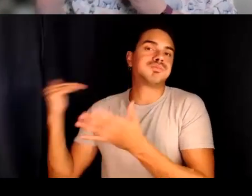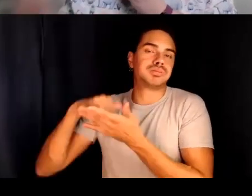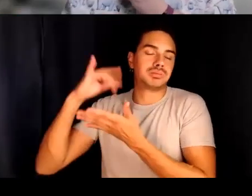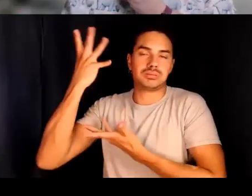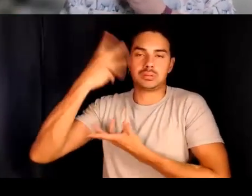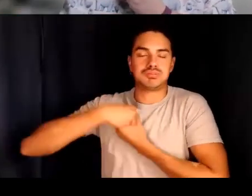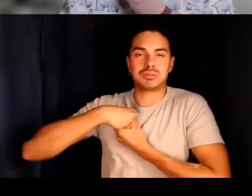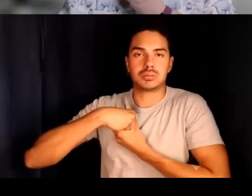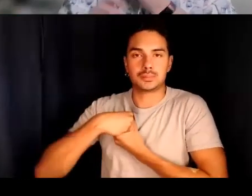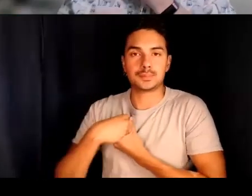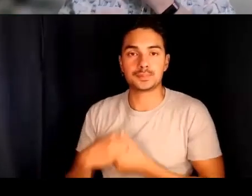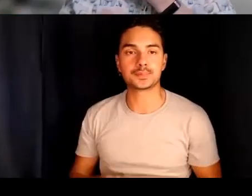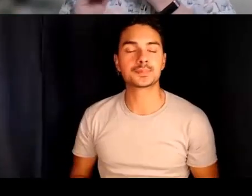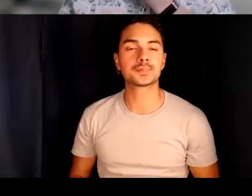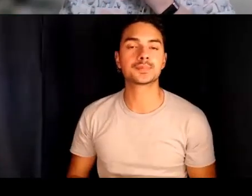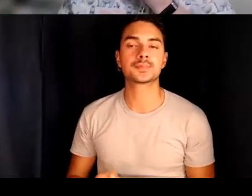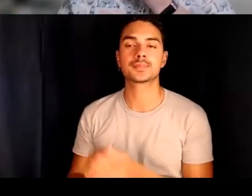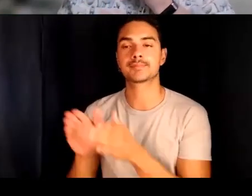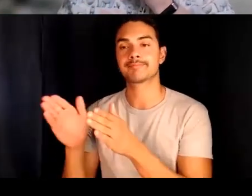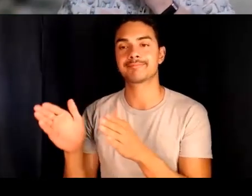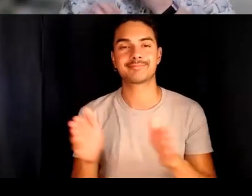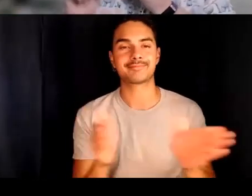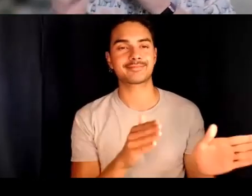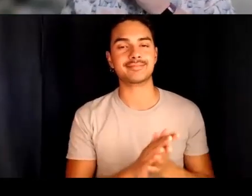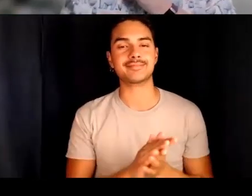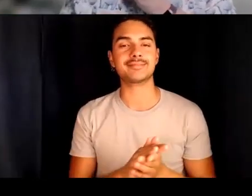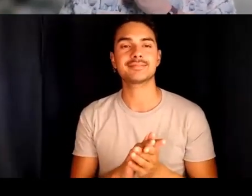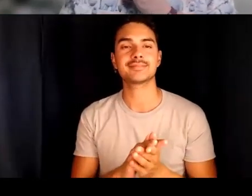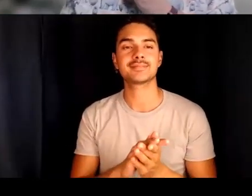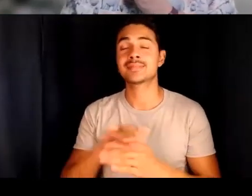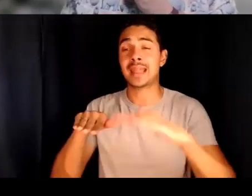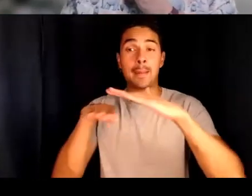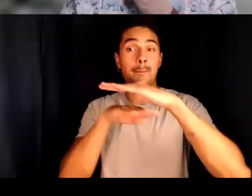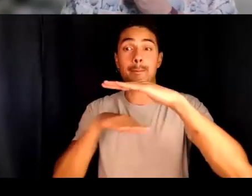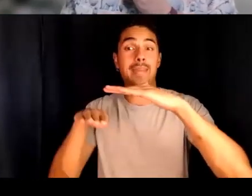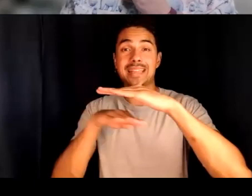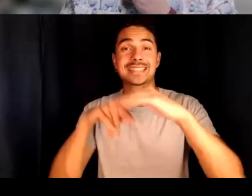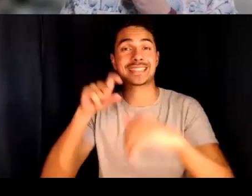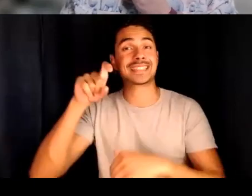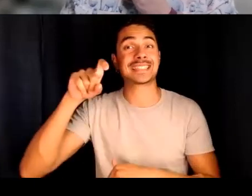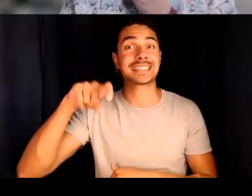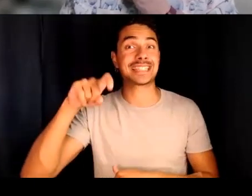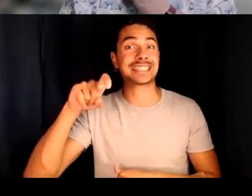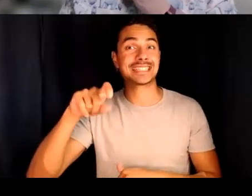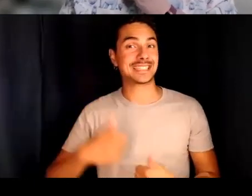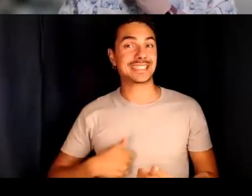And we also see challenges and changes in how people meet their basic needs.